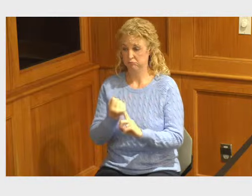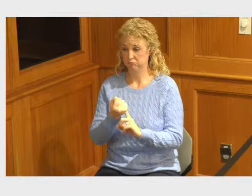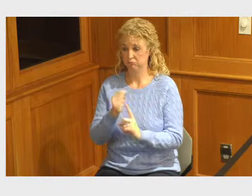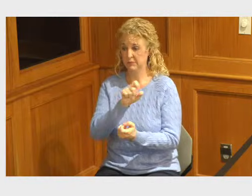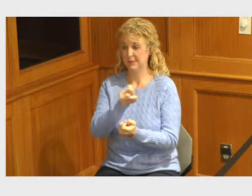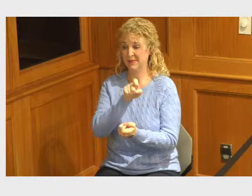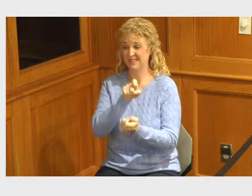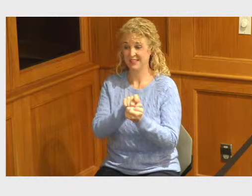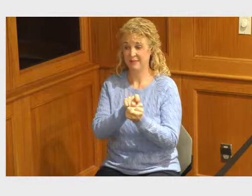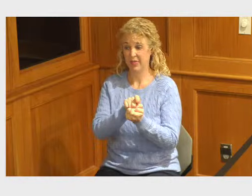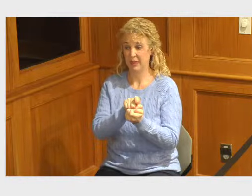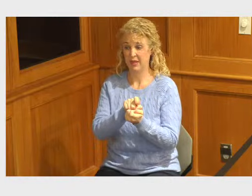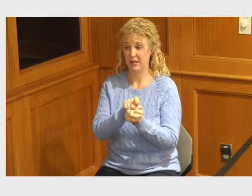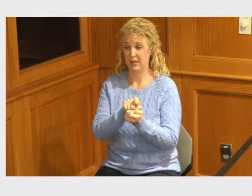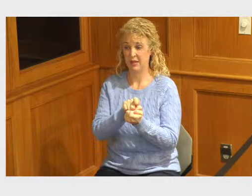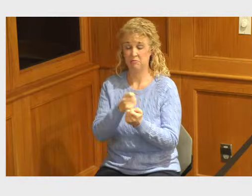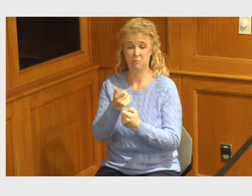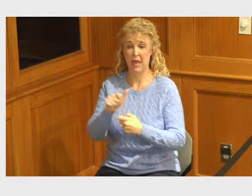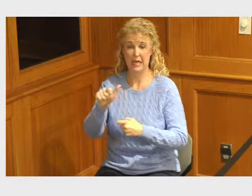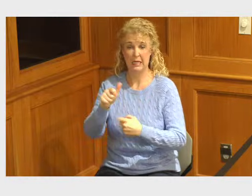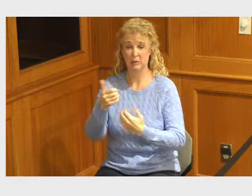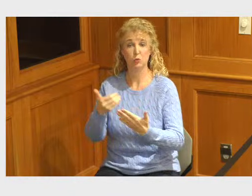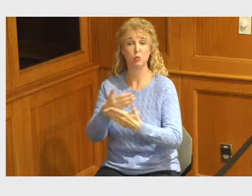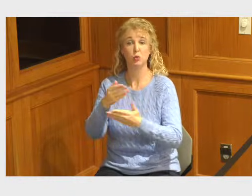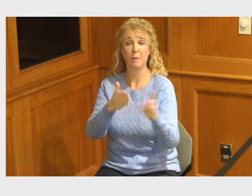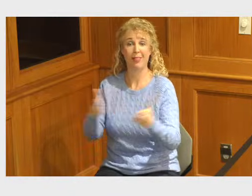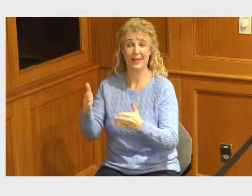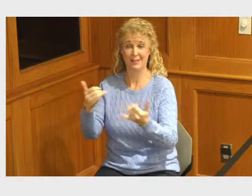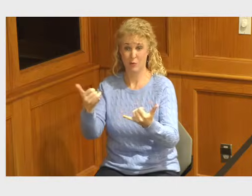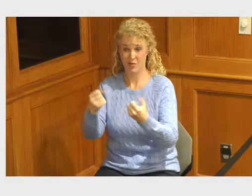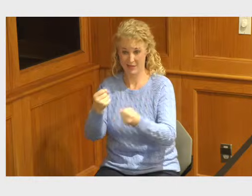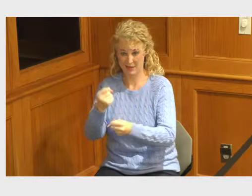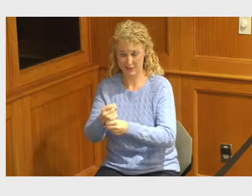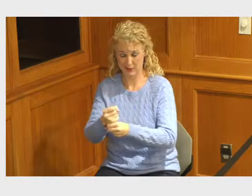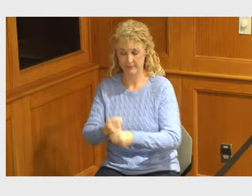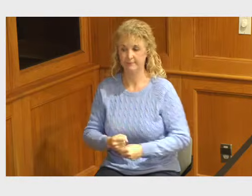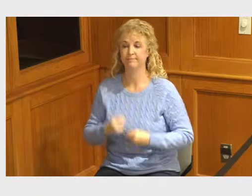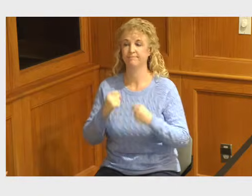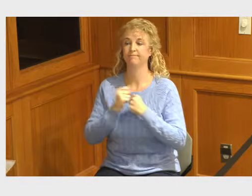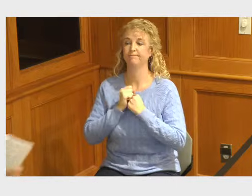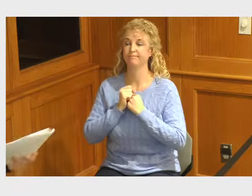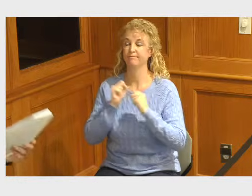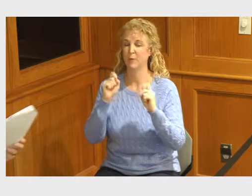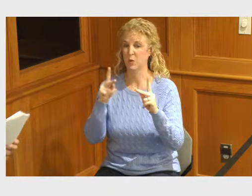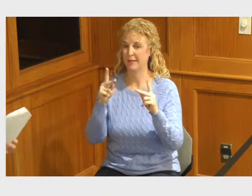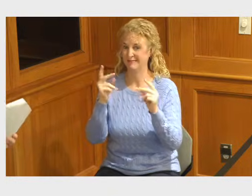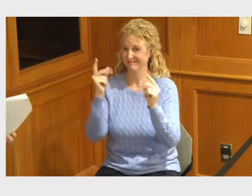the remaining year we're looking at. do this every time, but I'll go quickly. You know, we've been